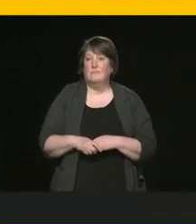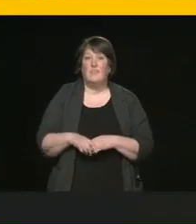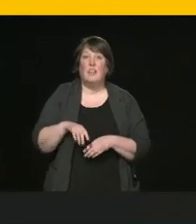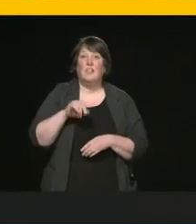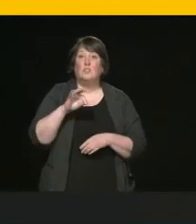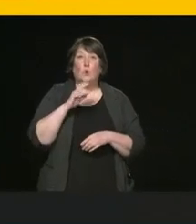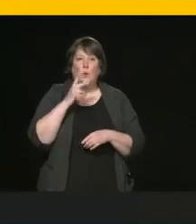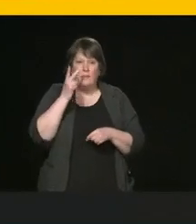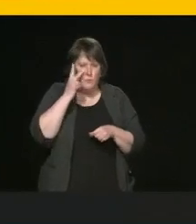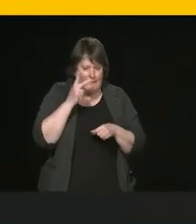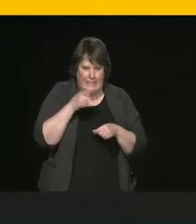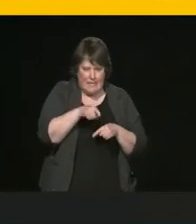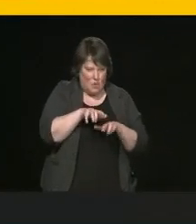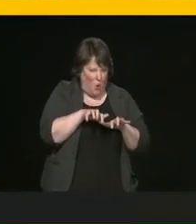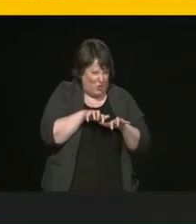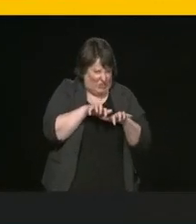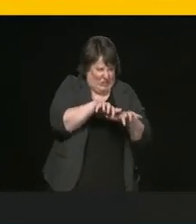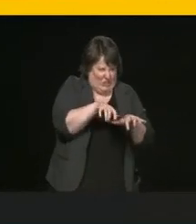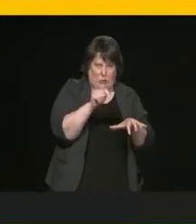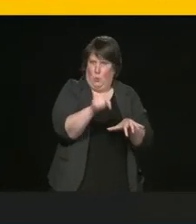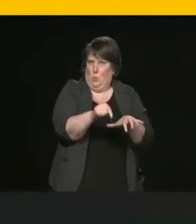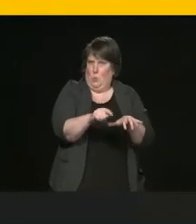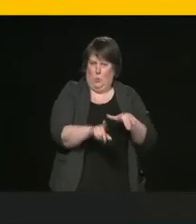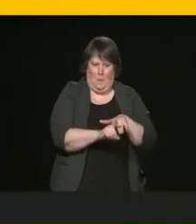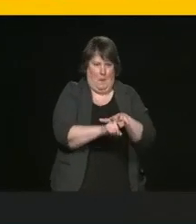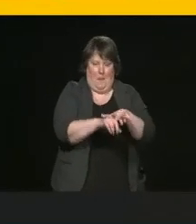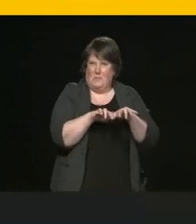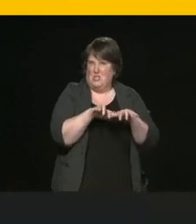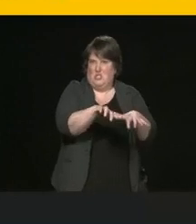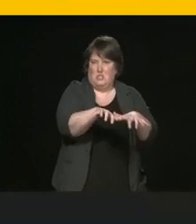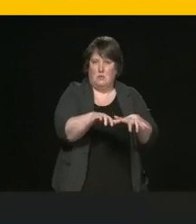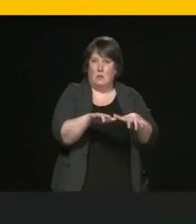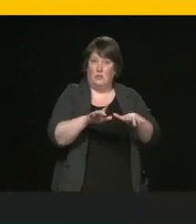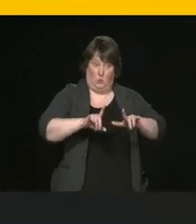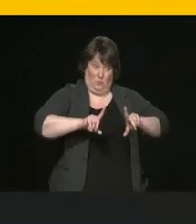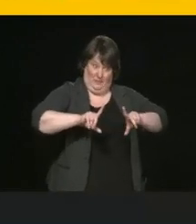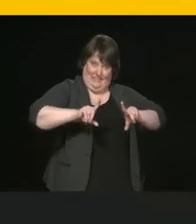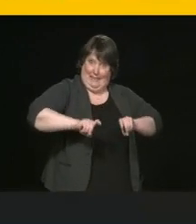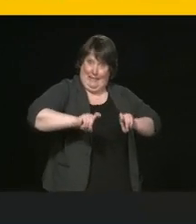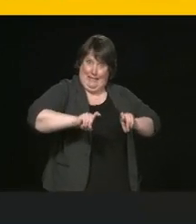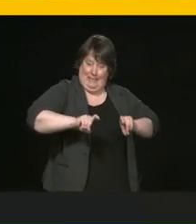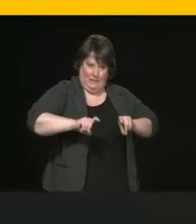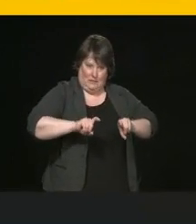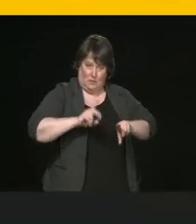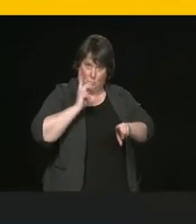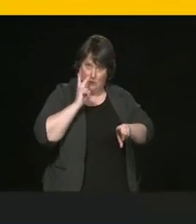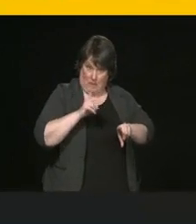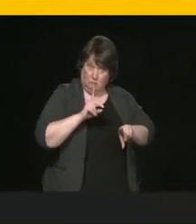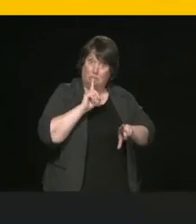THERE ARE BIGGER OUTBREAKS OR